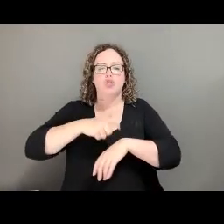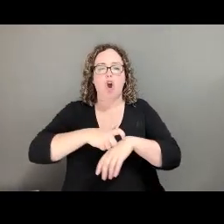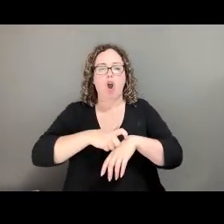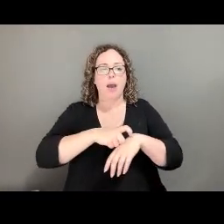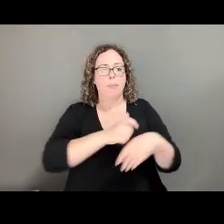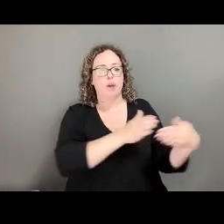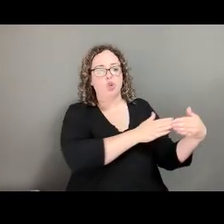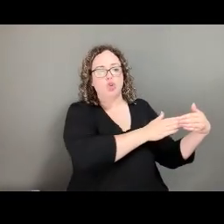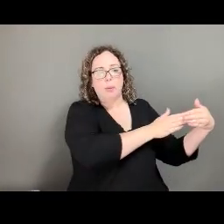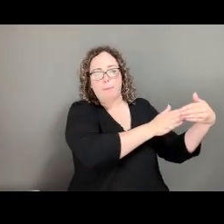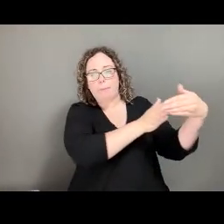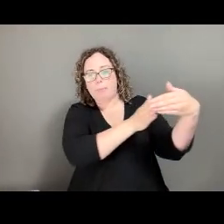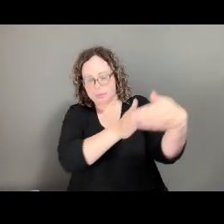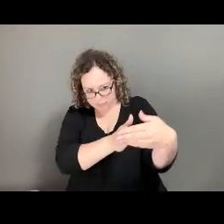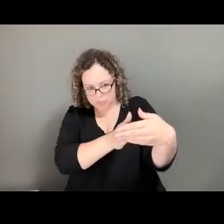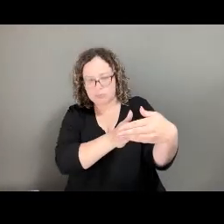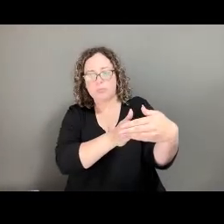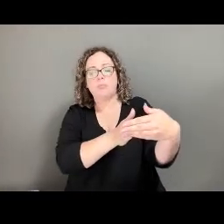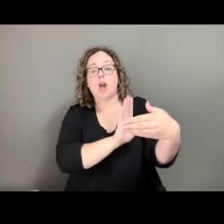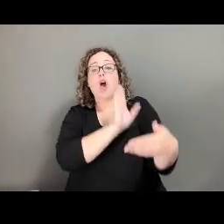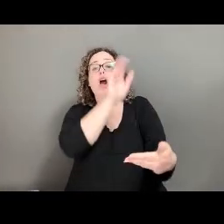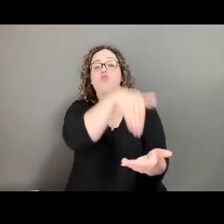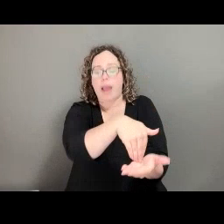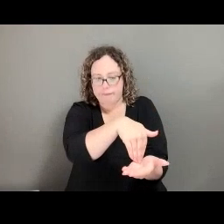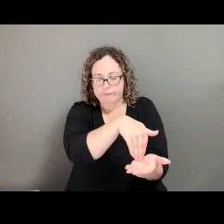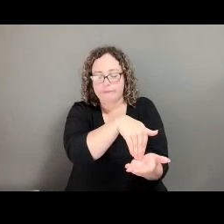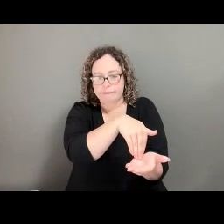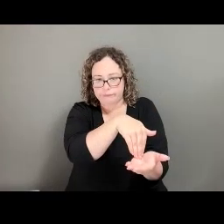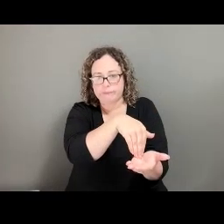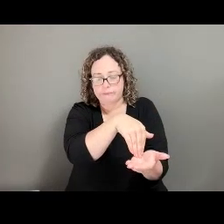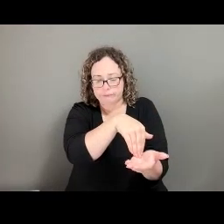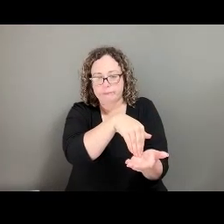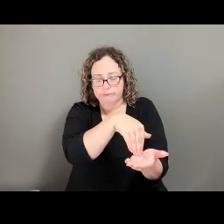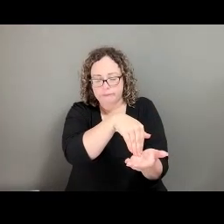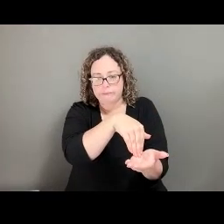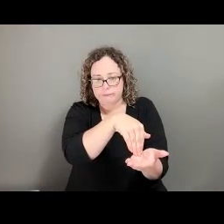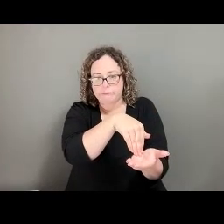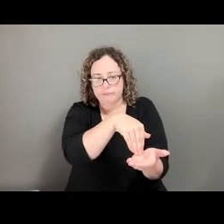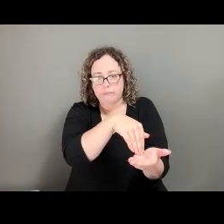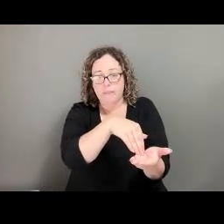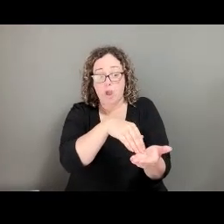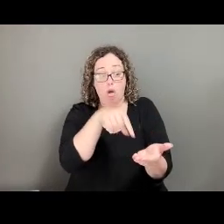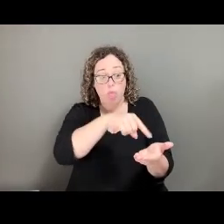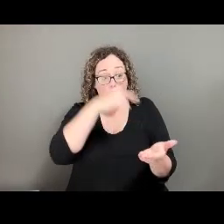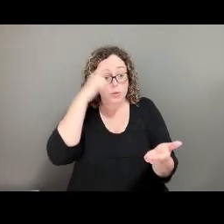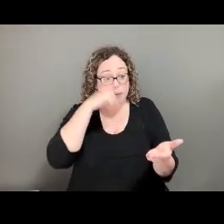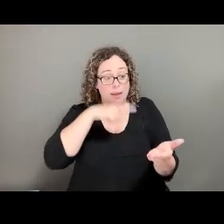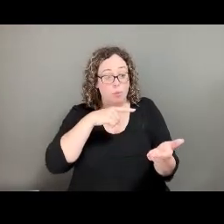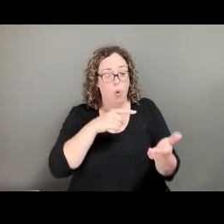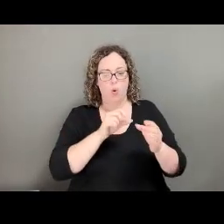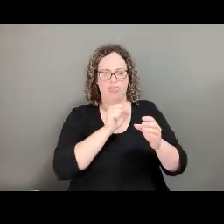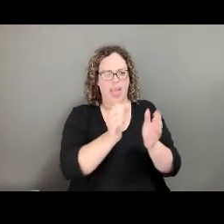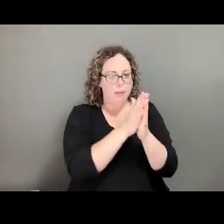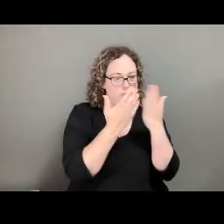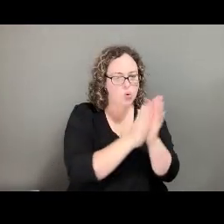which is in Egypt, the people onboard the ship would have to give all of their books to the library to be copied.